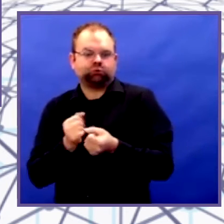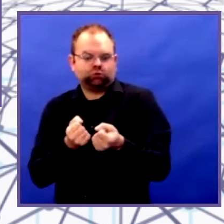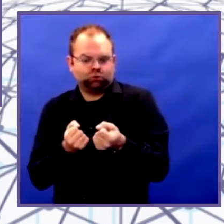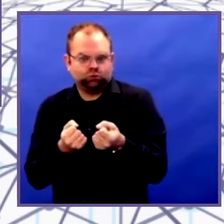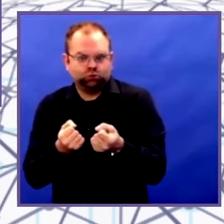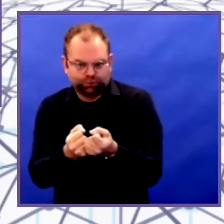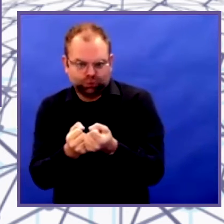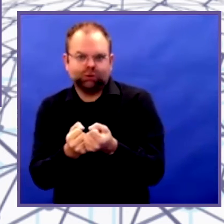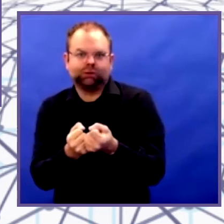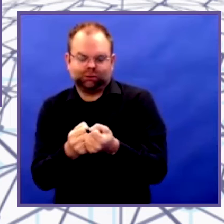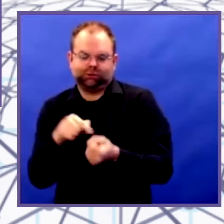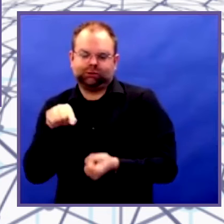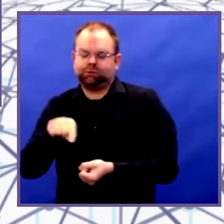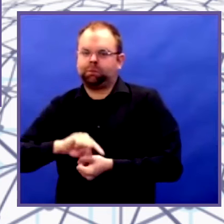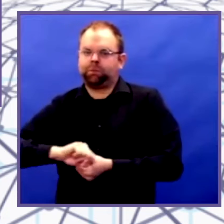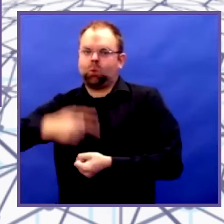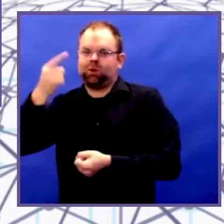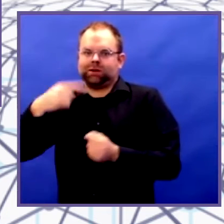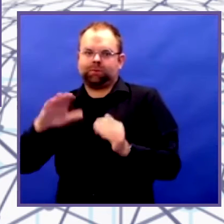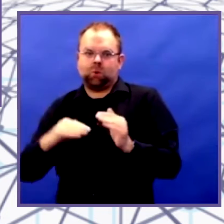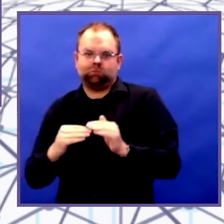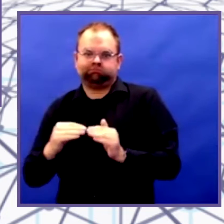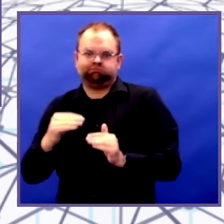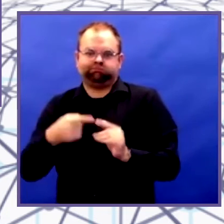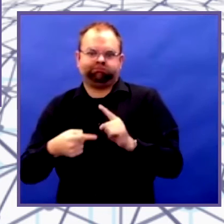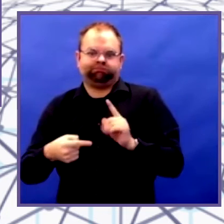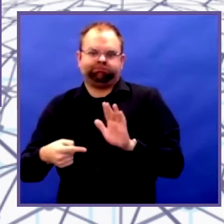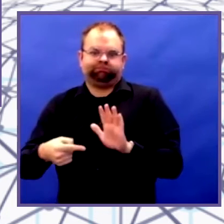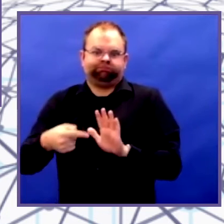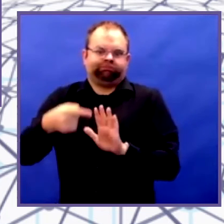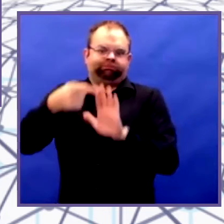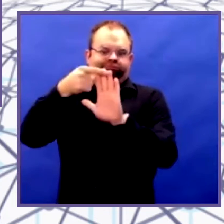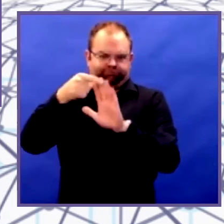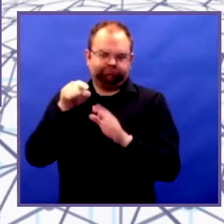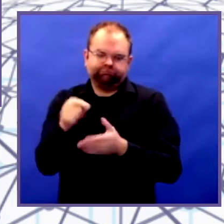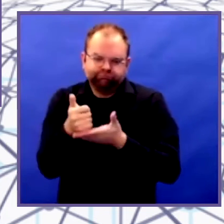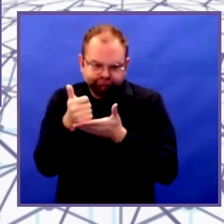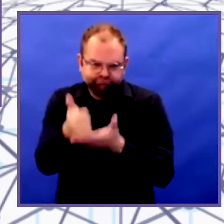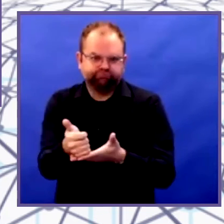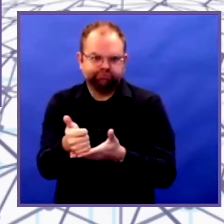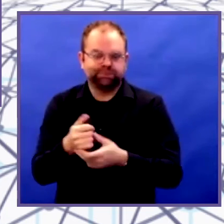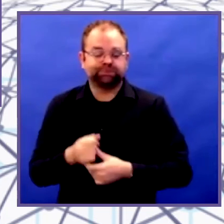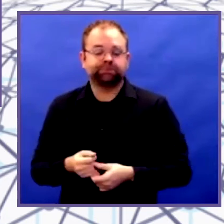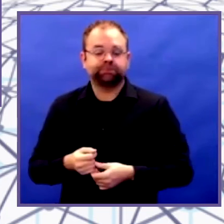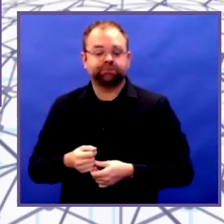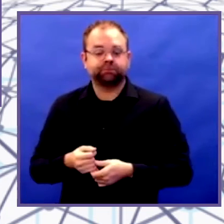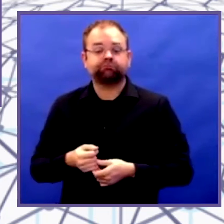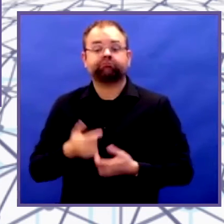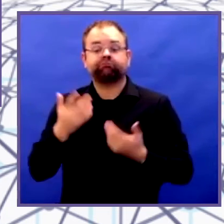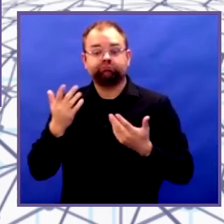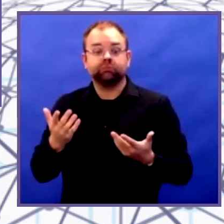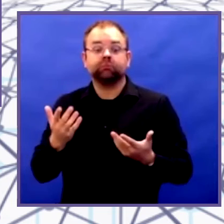Let's be efficient, do what you do well, join forces with others to make sure all the bases